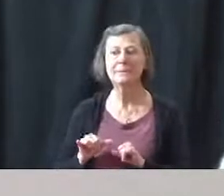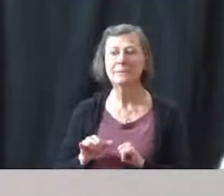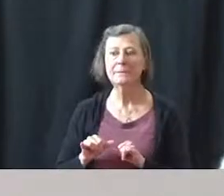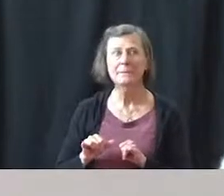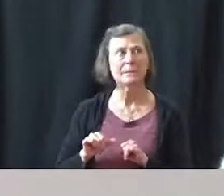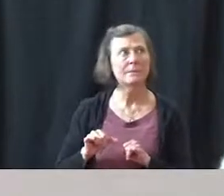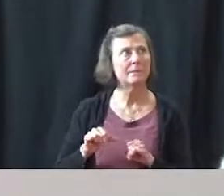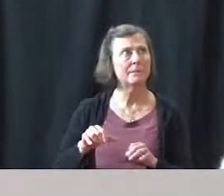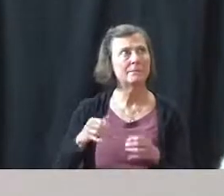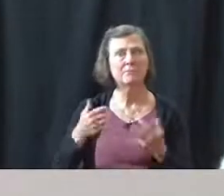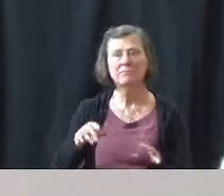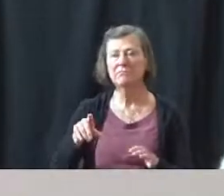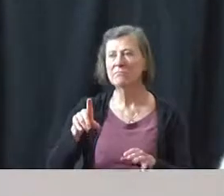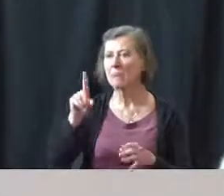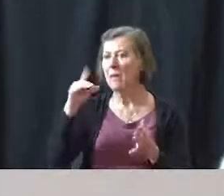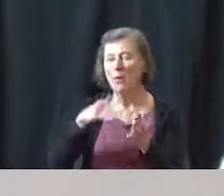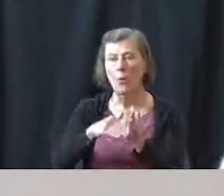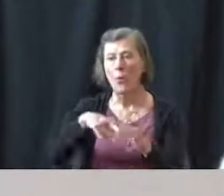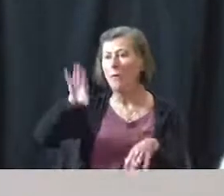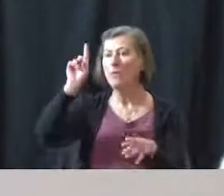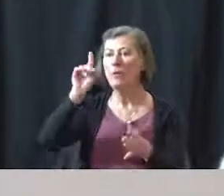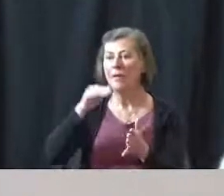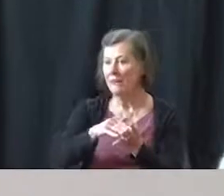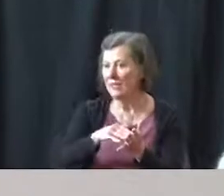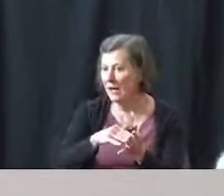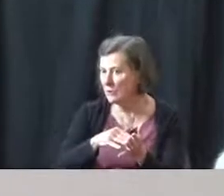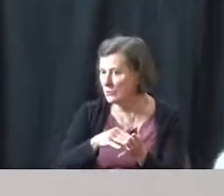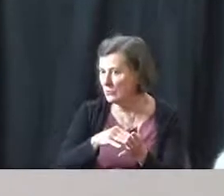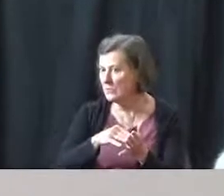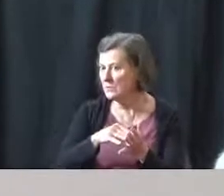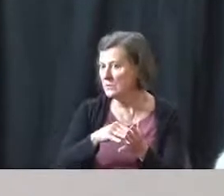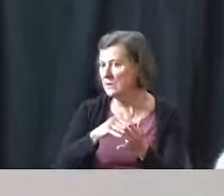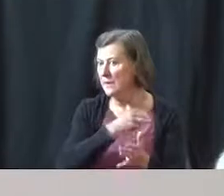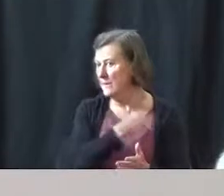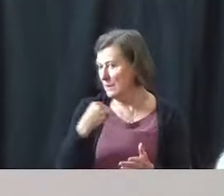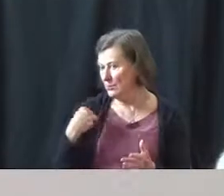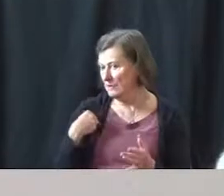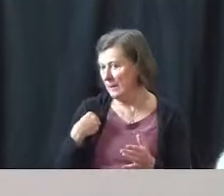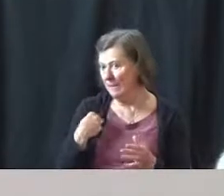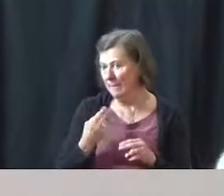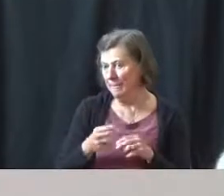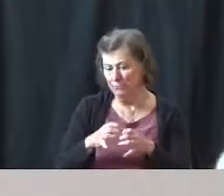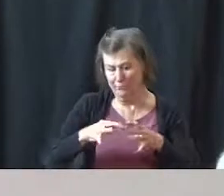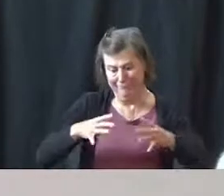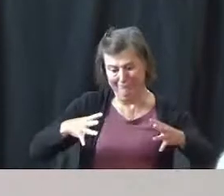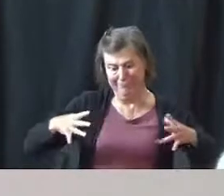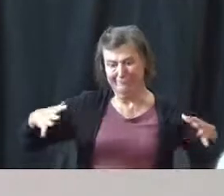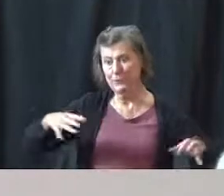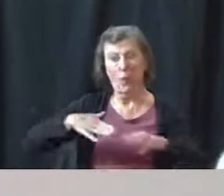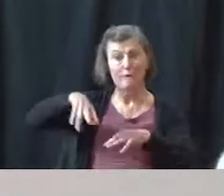Hundreds even a thou, over a thousand, I think his membership got up over two thousand. A huge church.